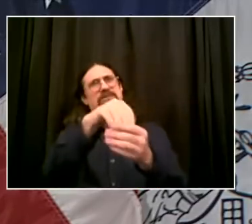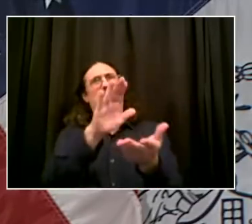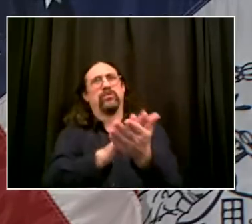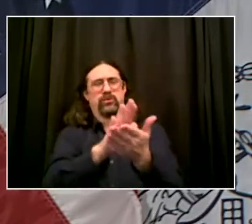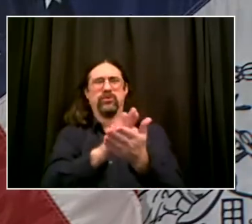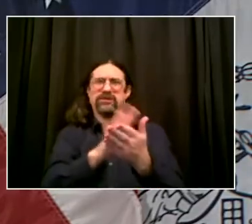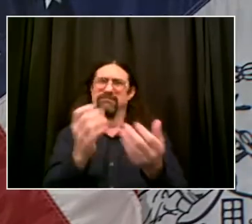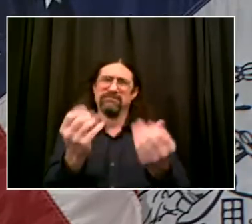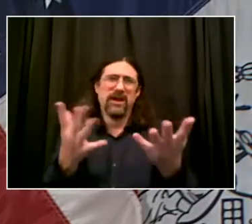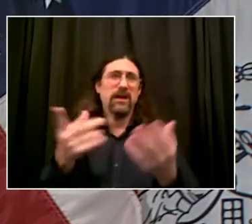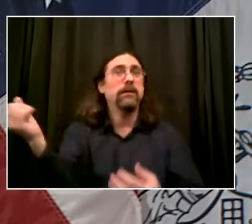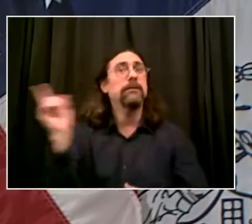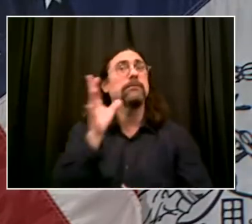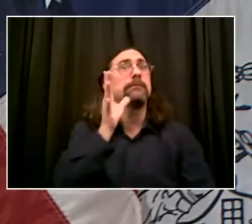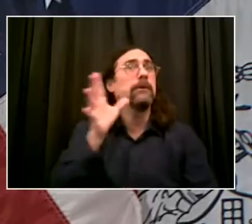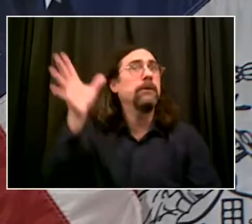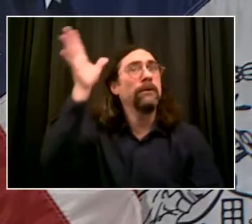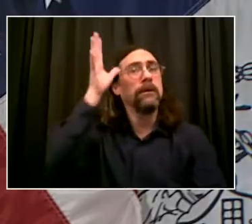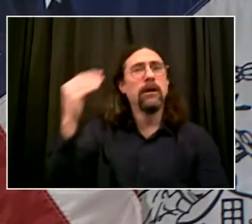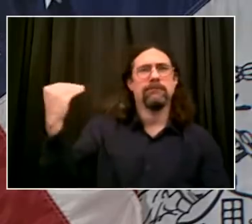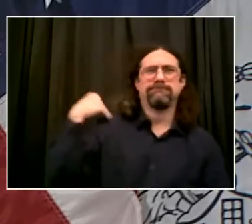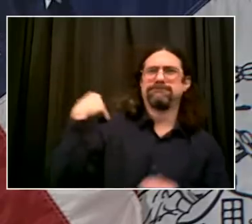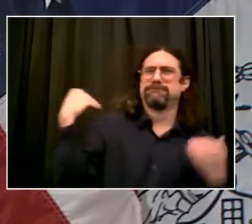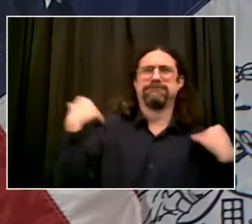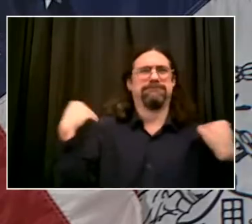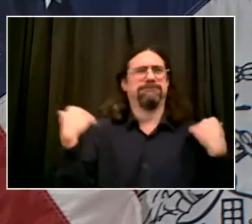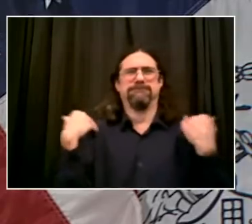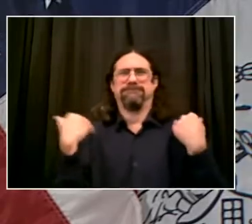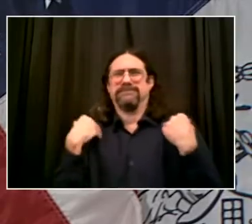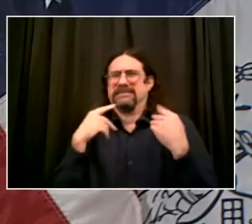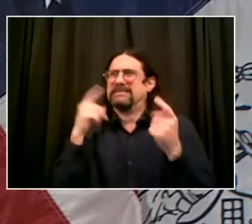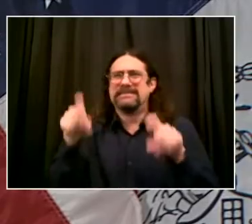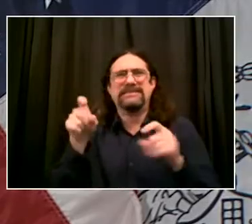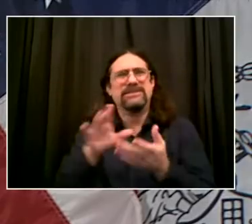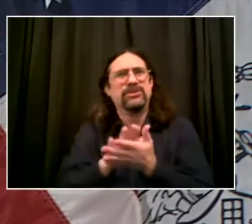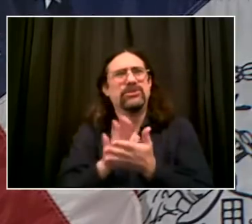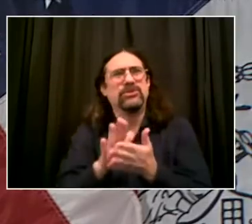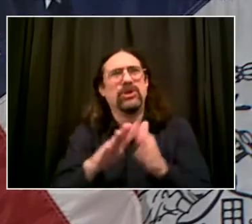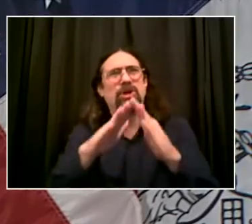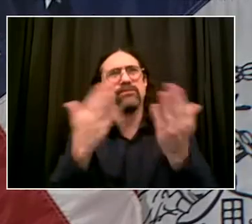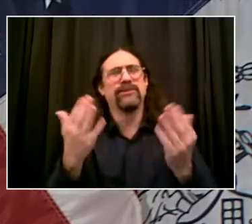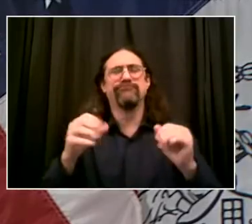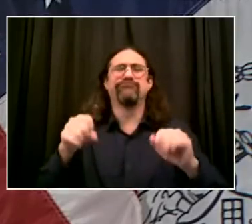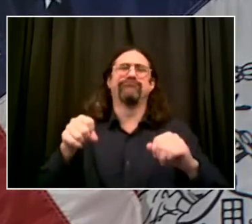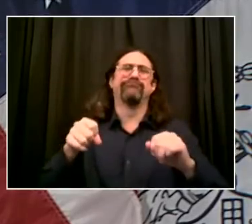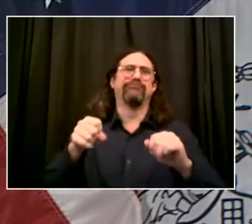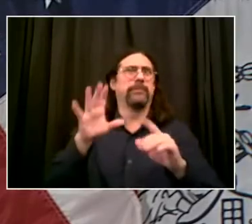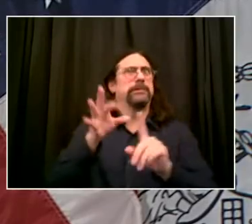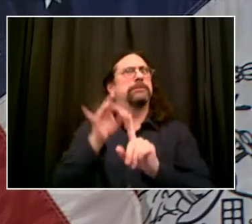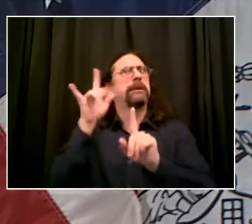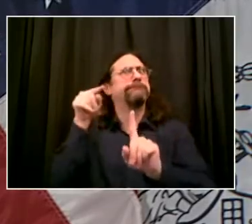DISTRIRIT C775 WE HAVE HEARD YOUOU. HOW IMPORRNTAT IT IS TO HAVE THE SUPPORT IN THE HELP OF THESE